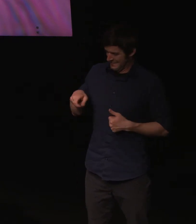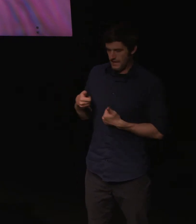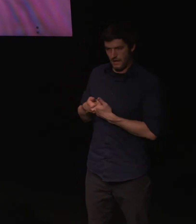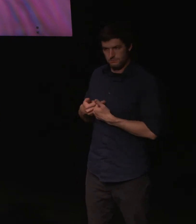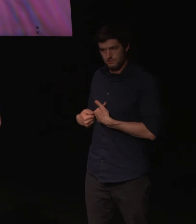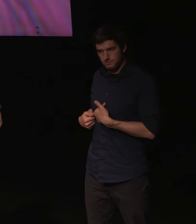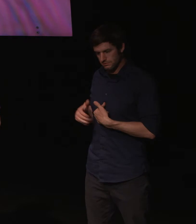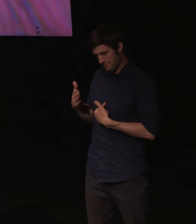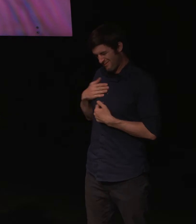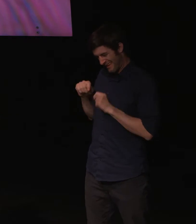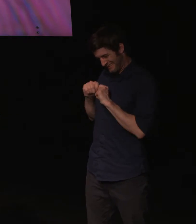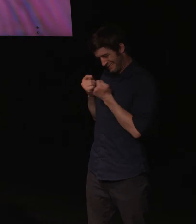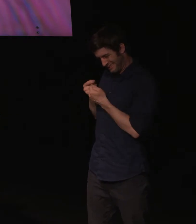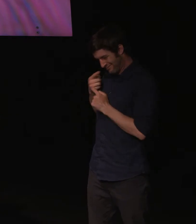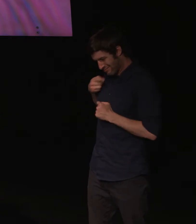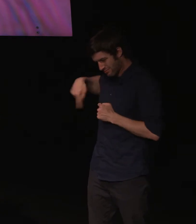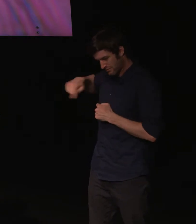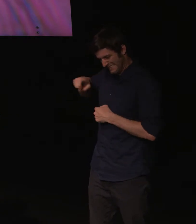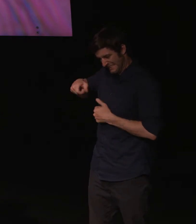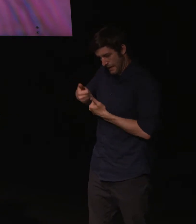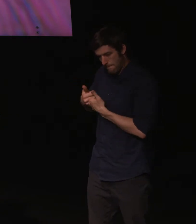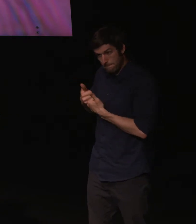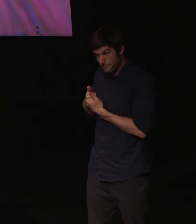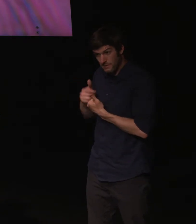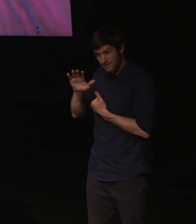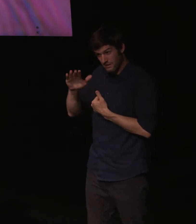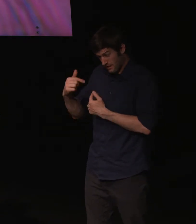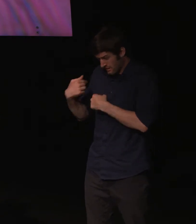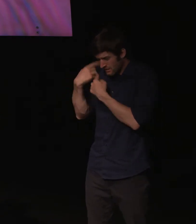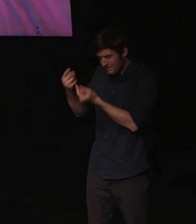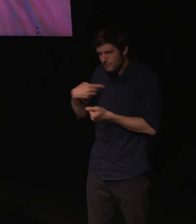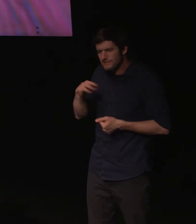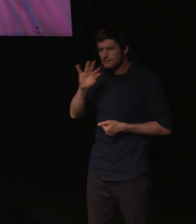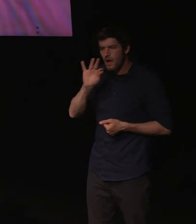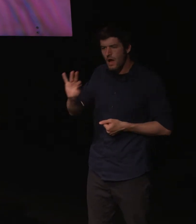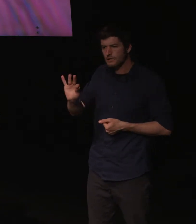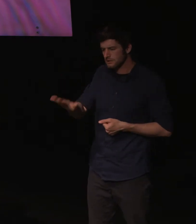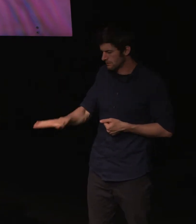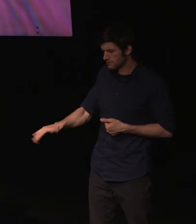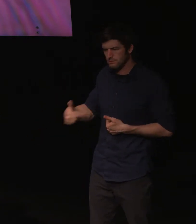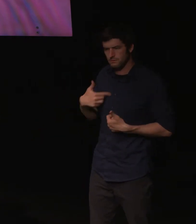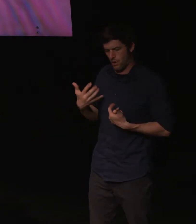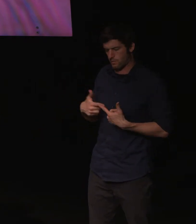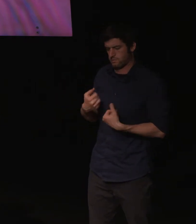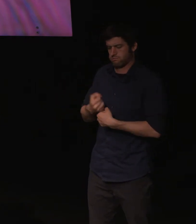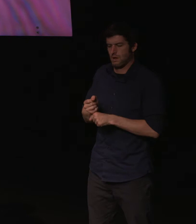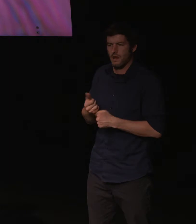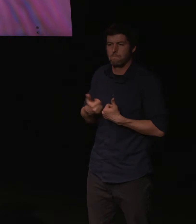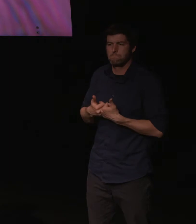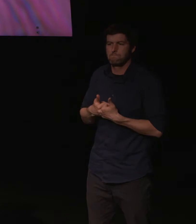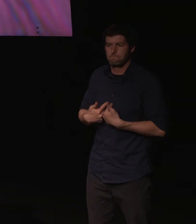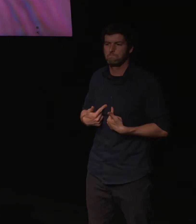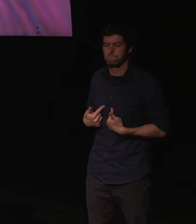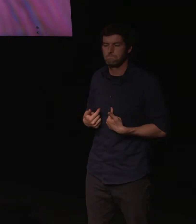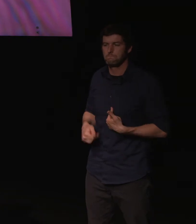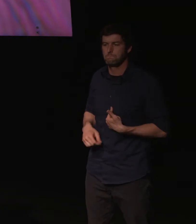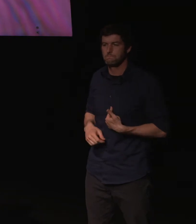Ever since I was nine years old I wanted to make video games. And that same mom of mine